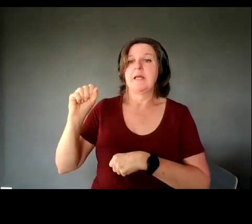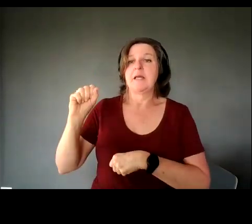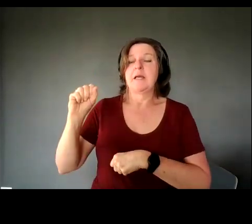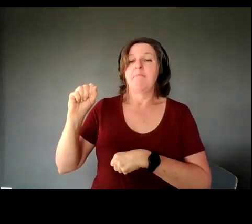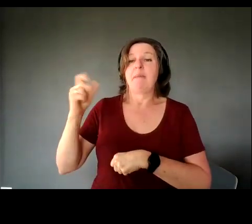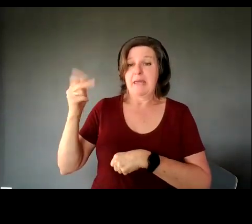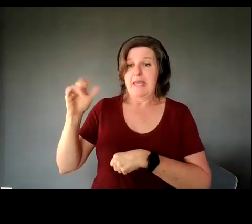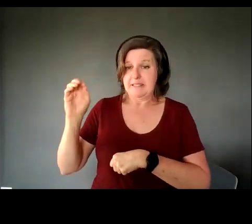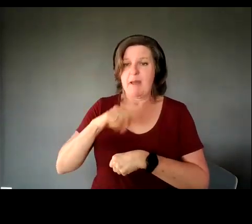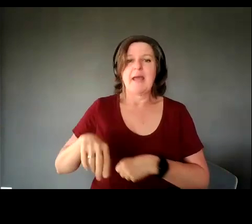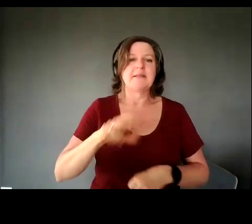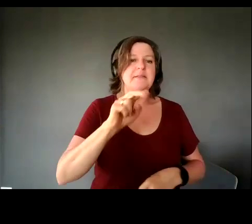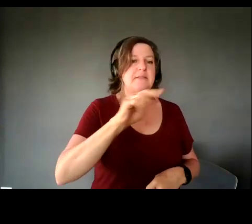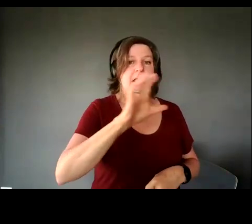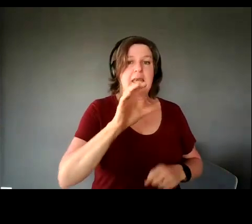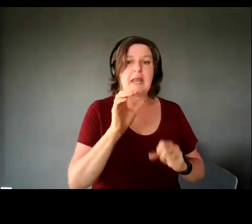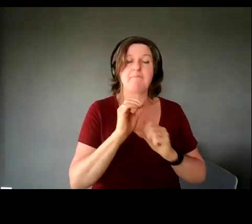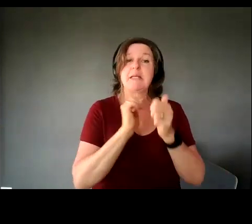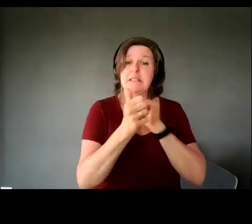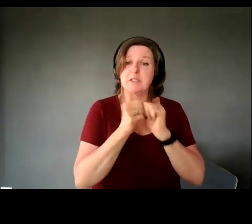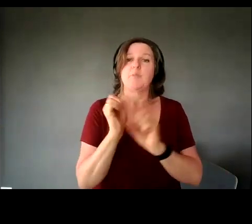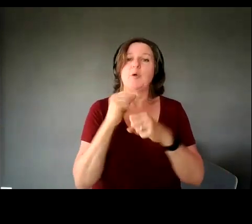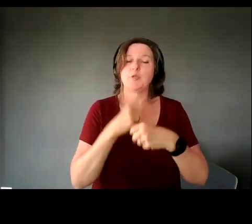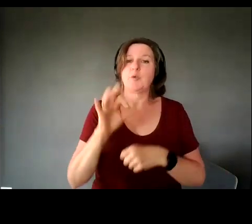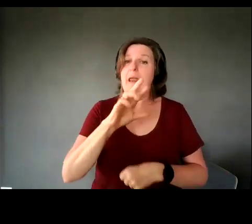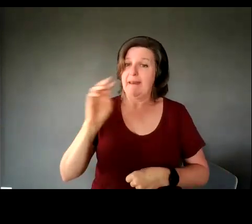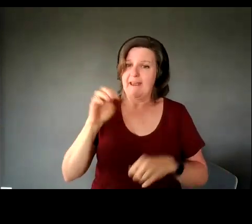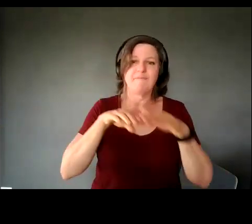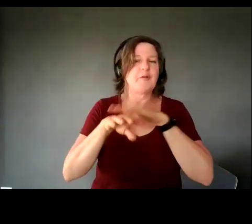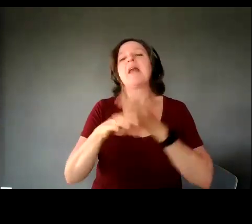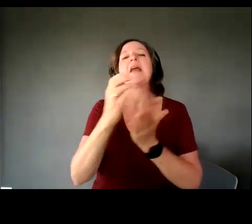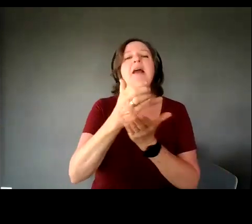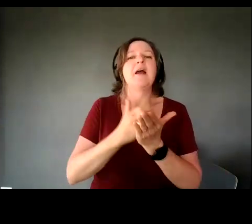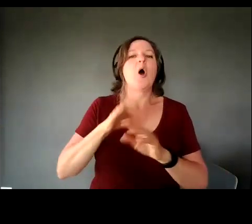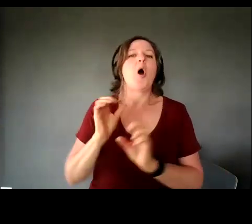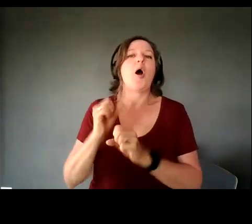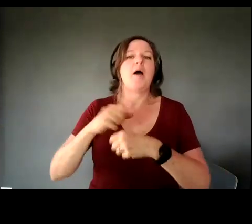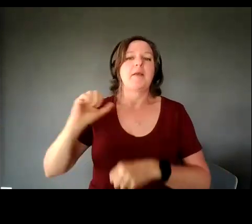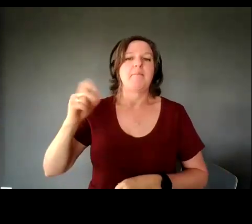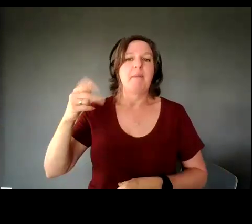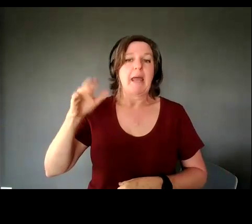and accessible course on Making Space which developed a prequalified pipeline of Disabled